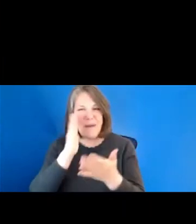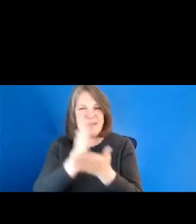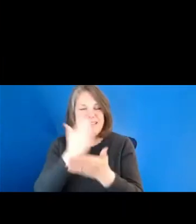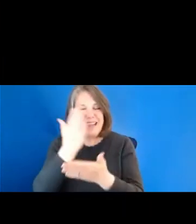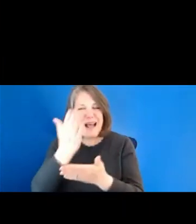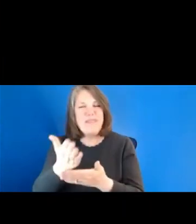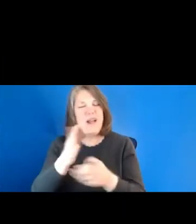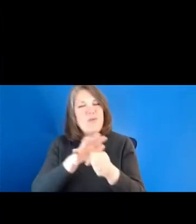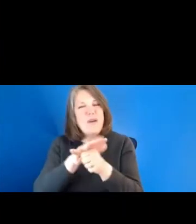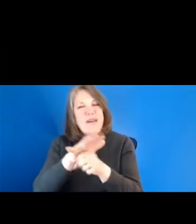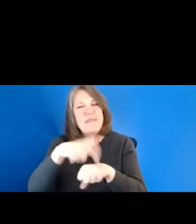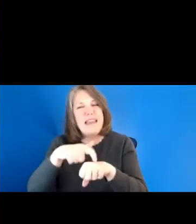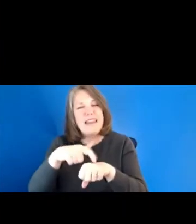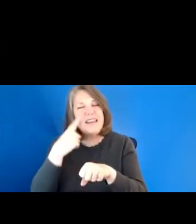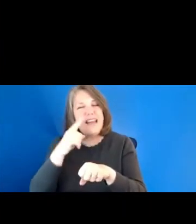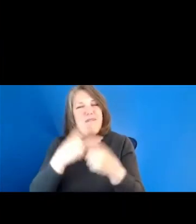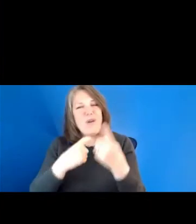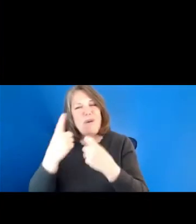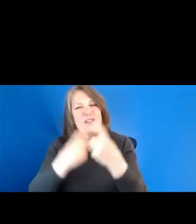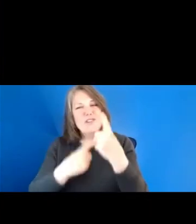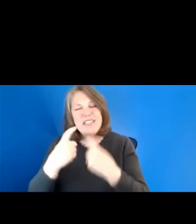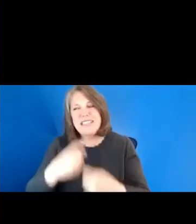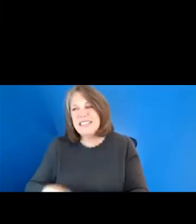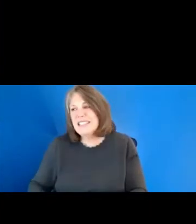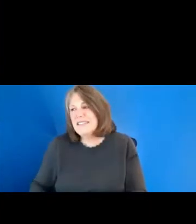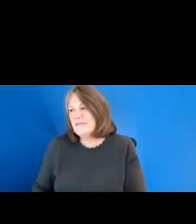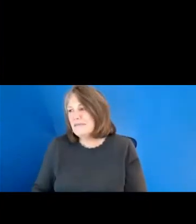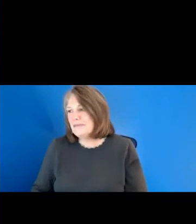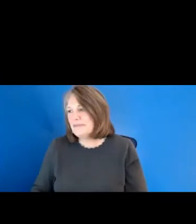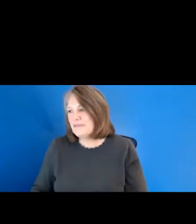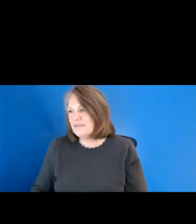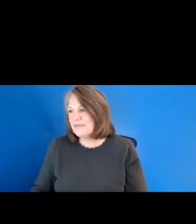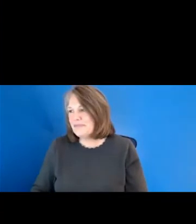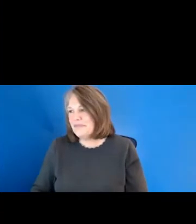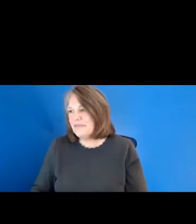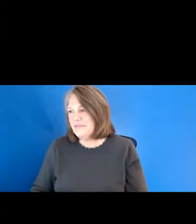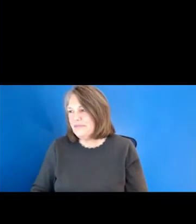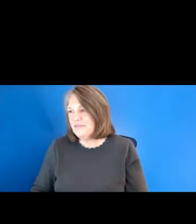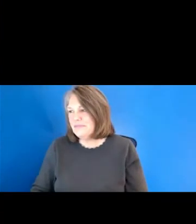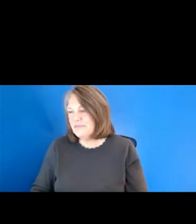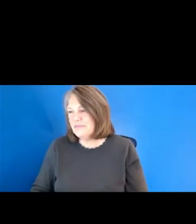of time for questions. 17:07:39 >> TONY PALS: Hi Rick, this is Tony.